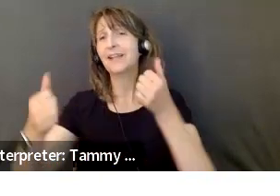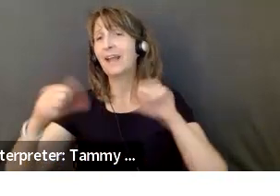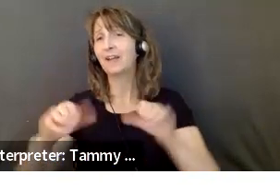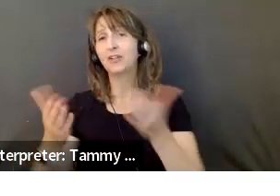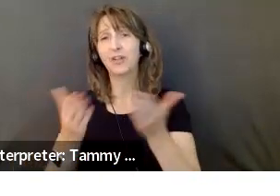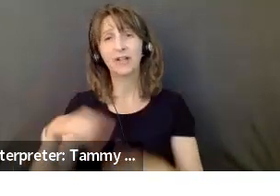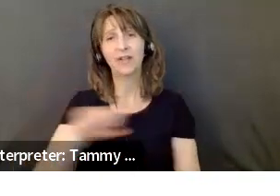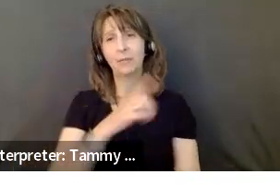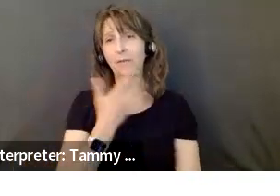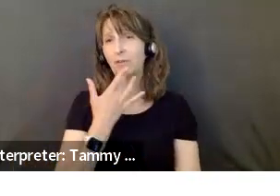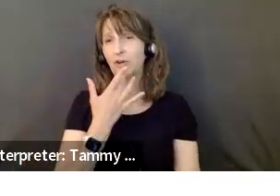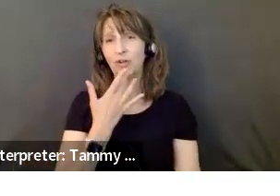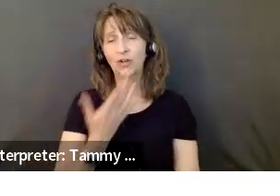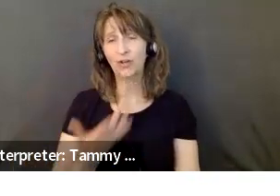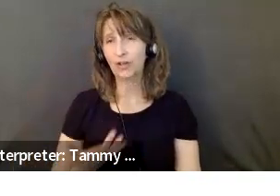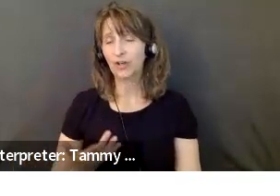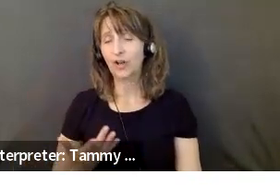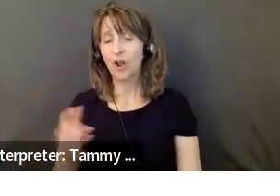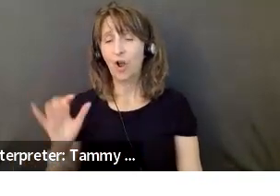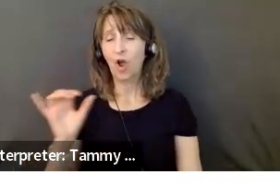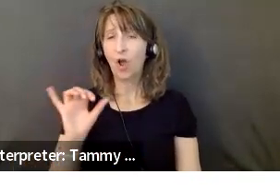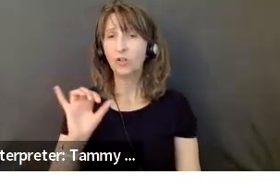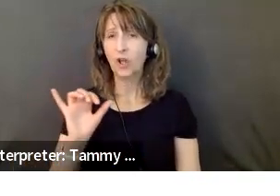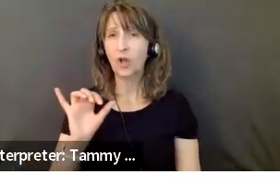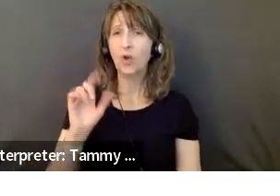And that we also make sure that we don't create sort of separate fragmented systems that might be more costly and less sustainable over time.